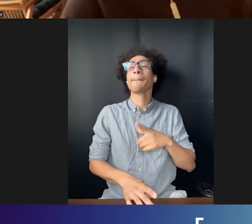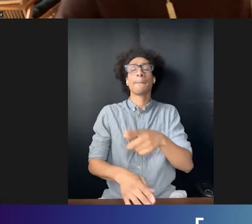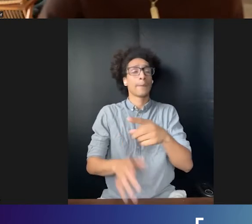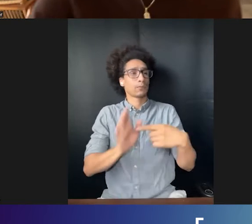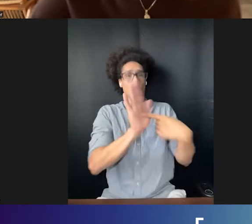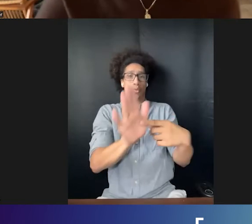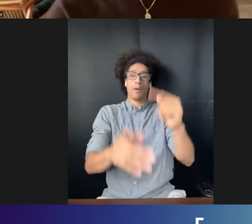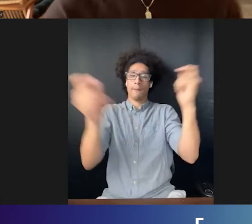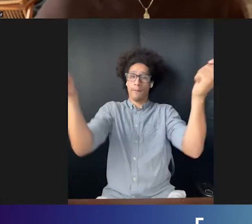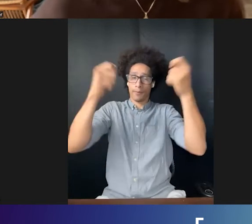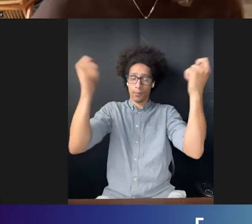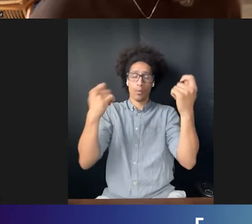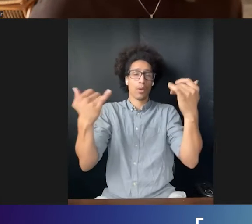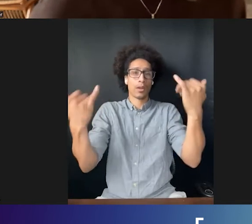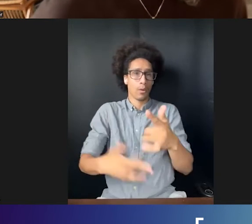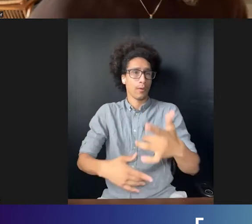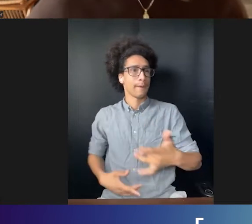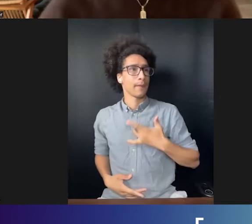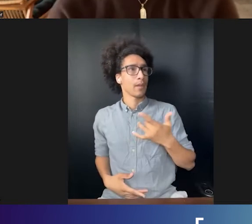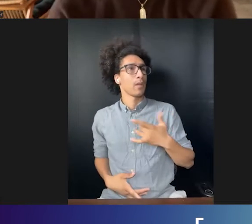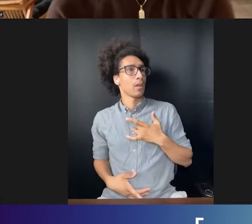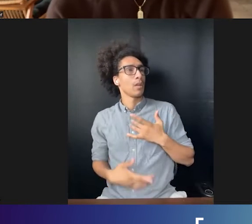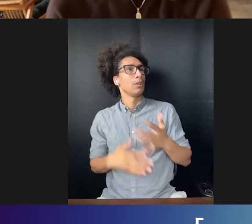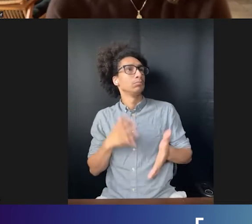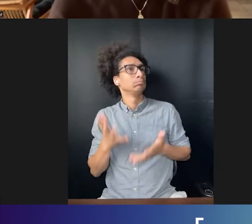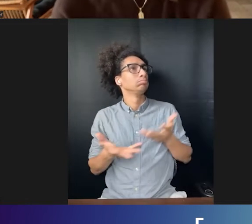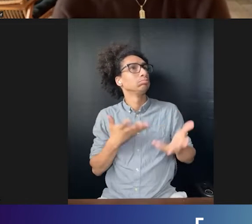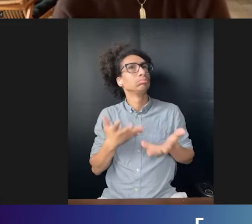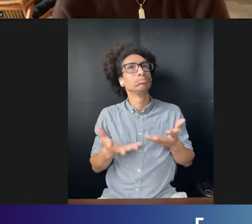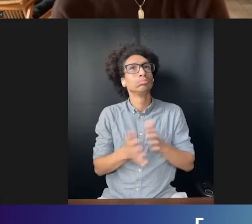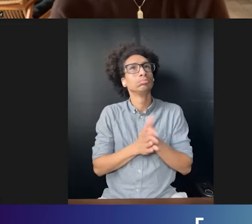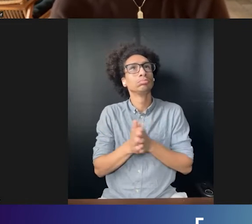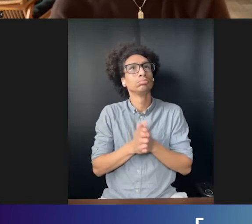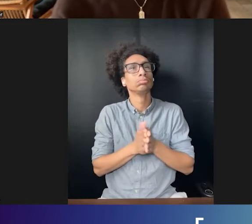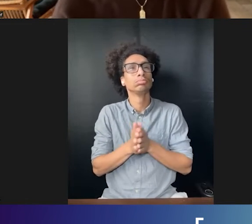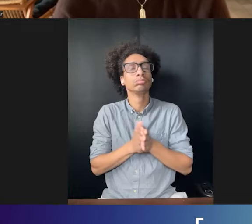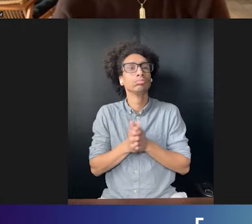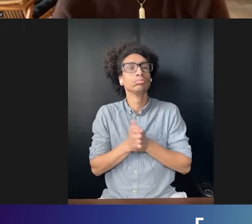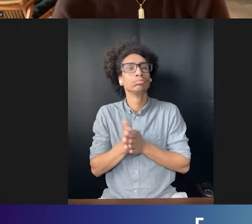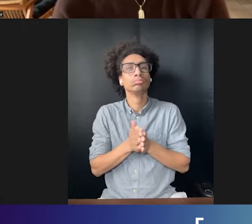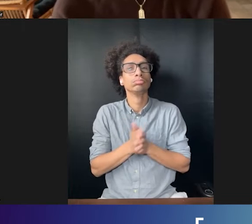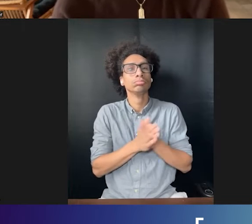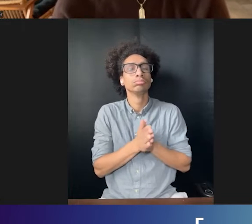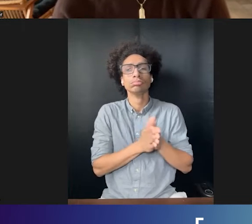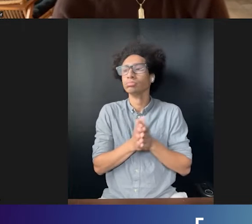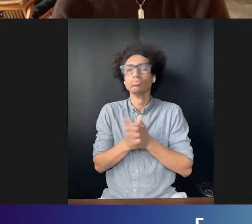the ideal sort of deal scenario for these streamers of companies, which is to hire you as a work for hire or have you do commissioned